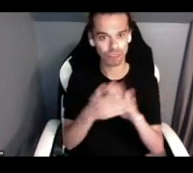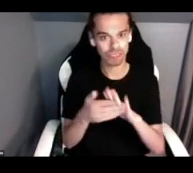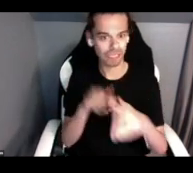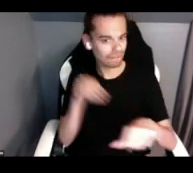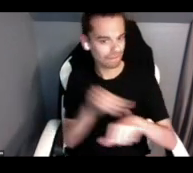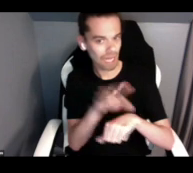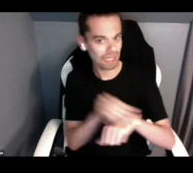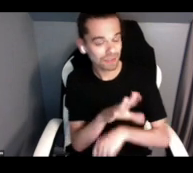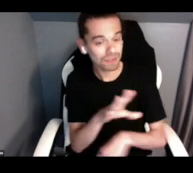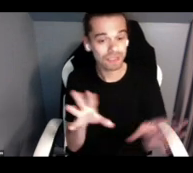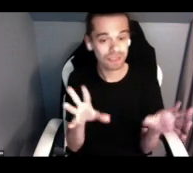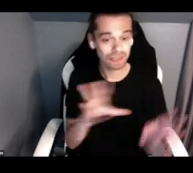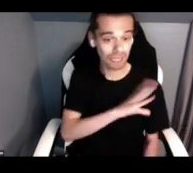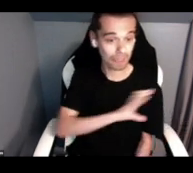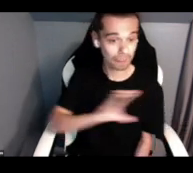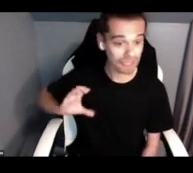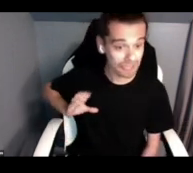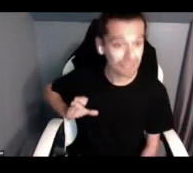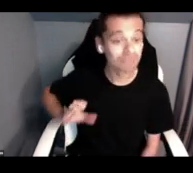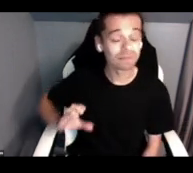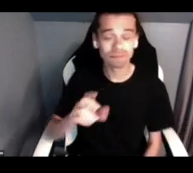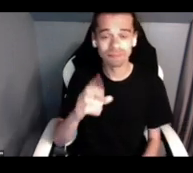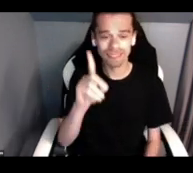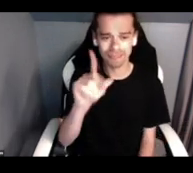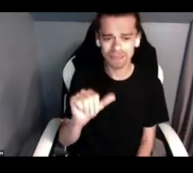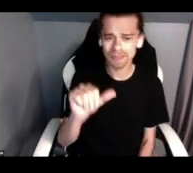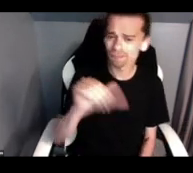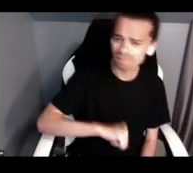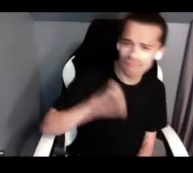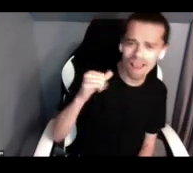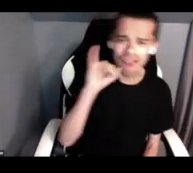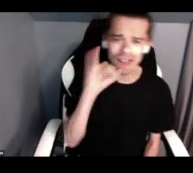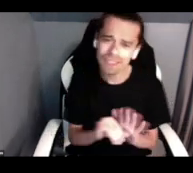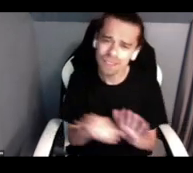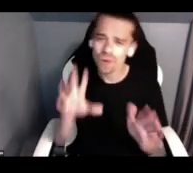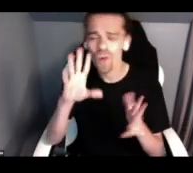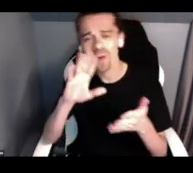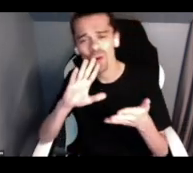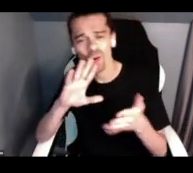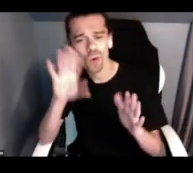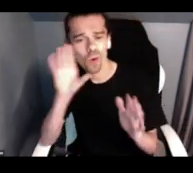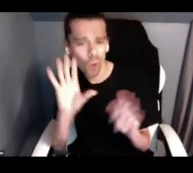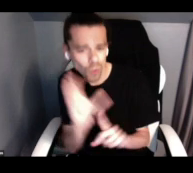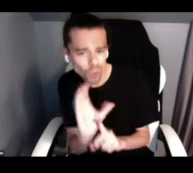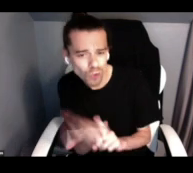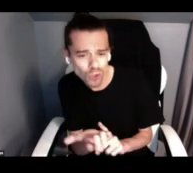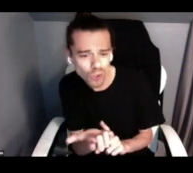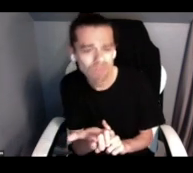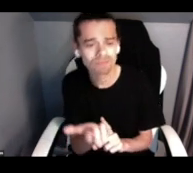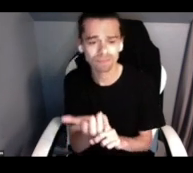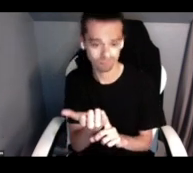identity and culture, and how researchers can better engage persons with disabilities